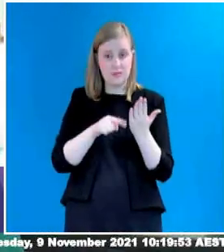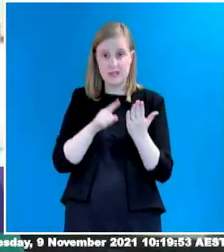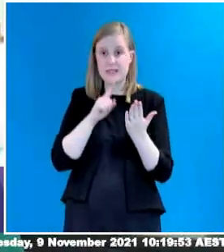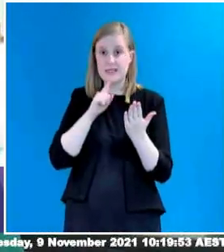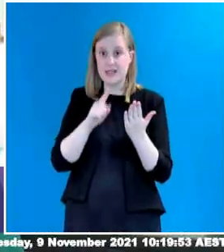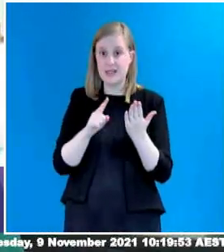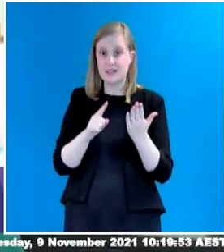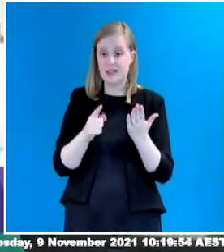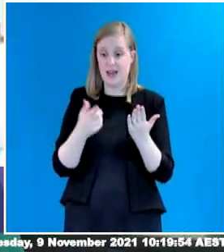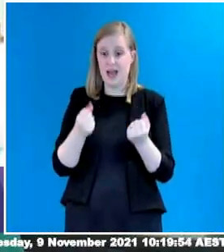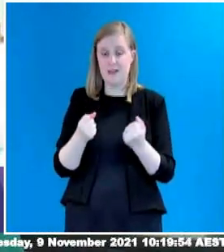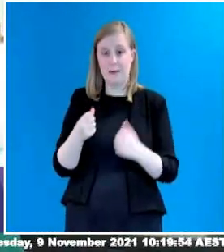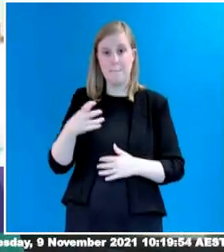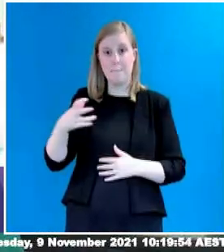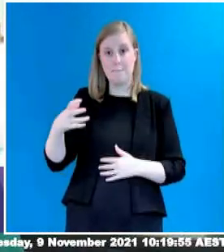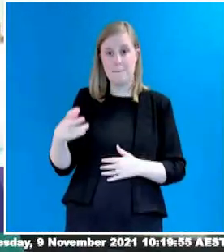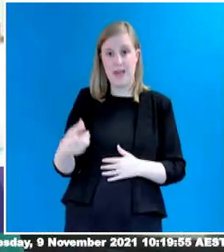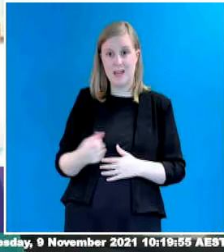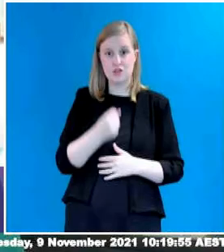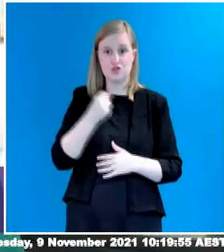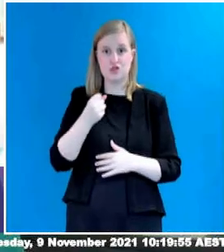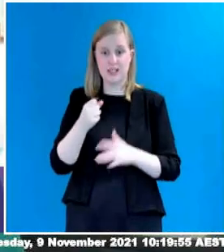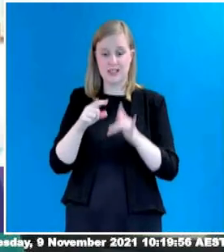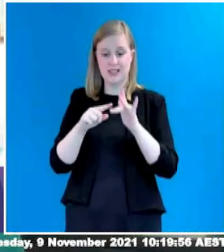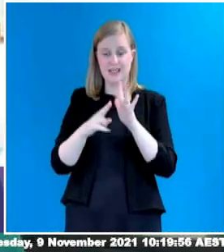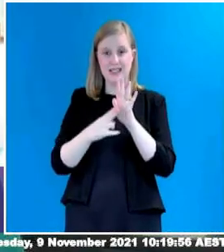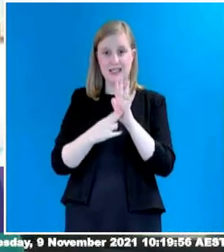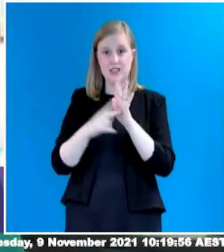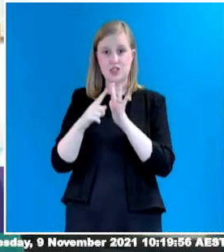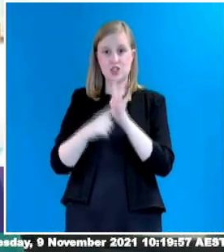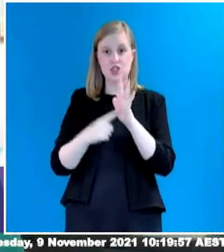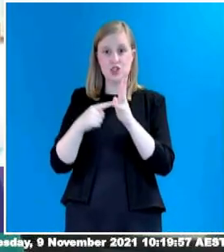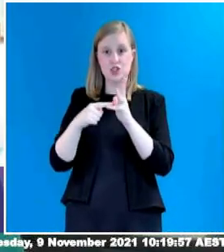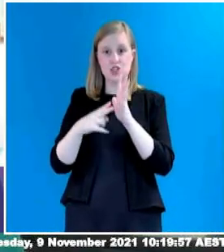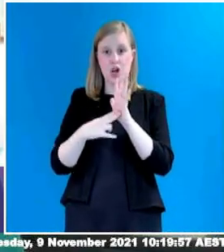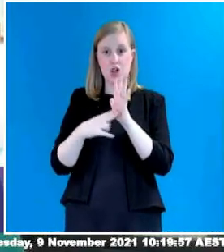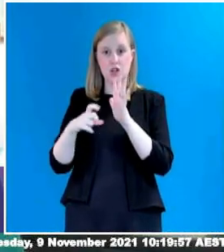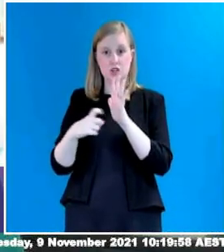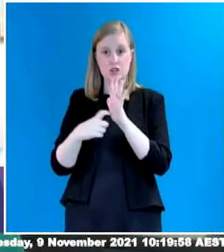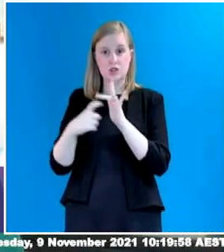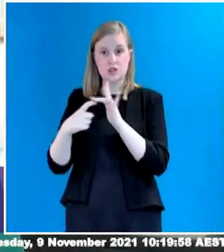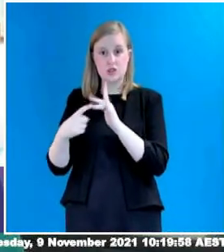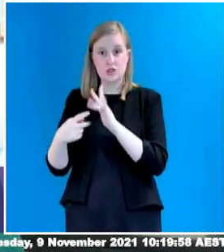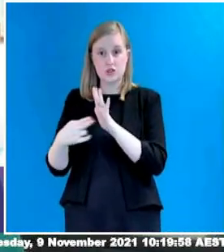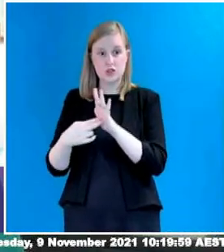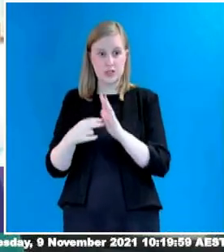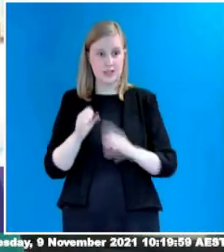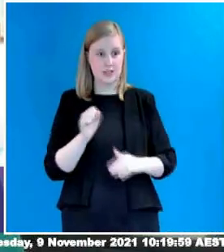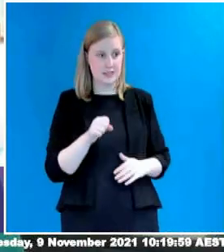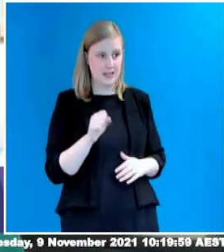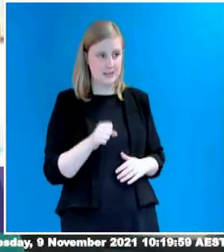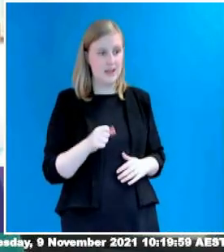was unlawful of the prison. I had better stop or Ms Eastman will get angry with me for interfering